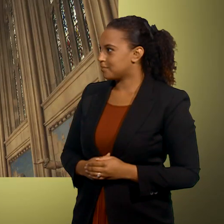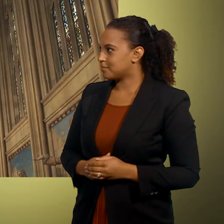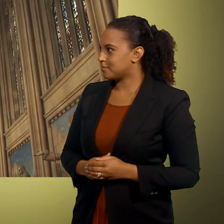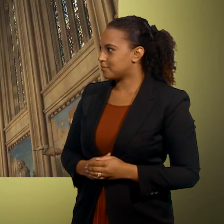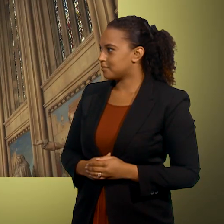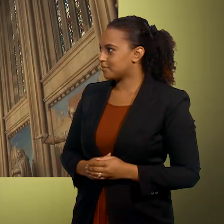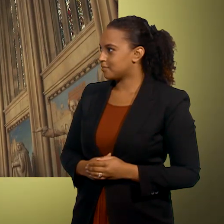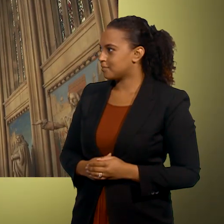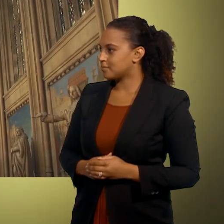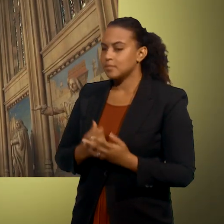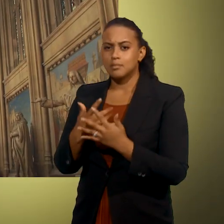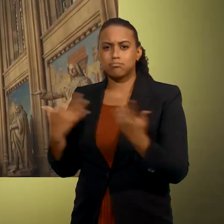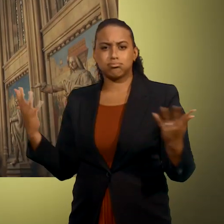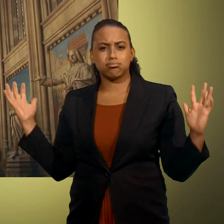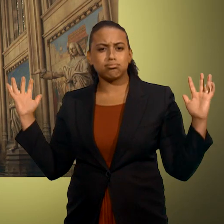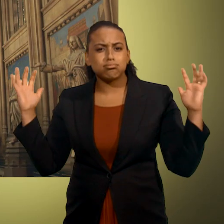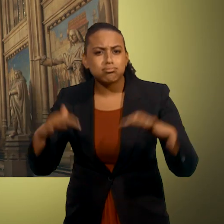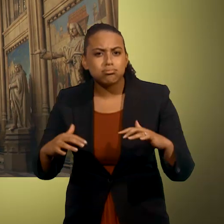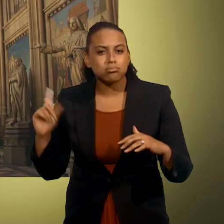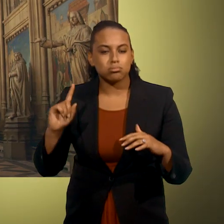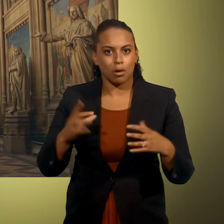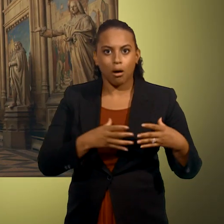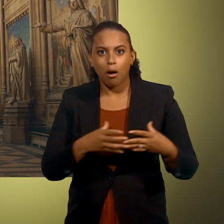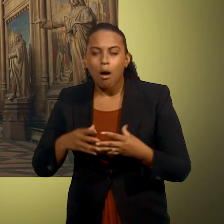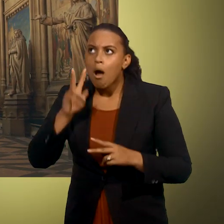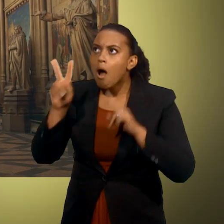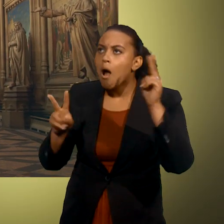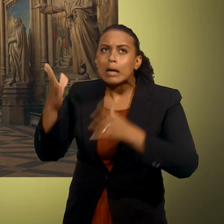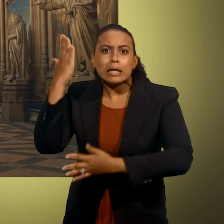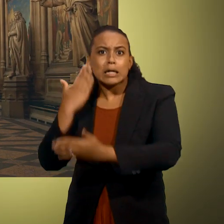Many visitors come to the Houses of Parliament for a tour of the historic buildings.